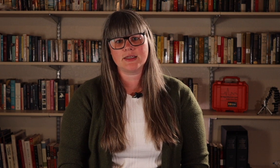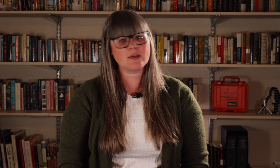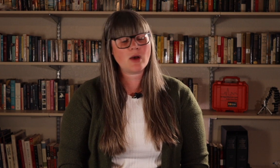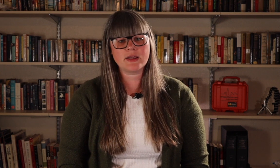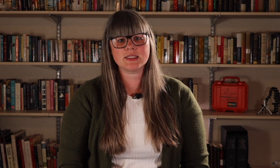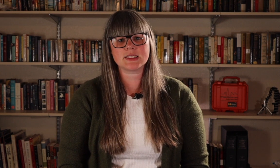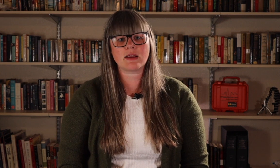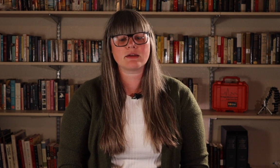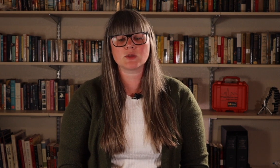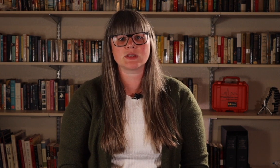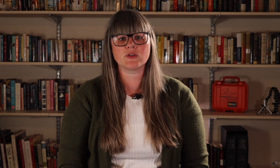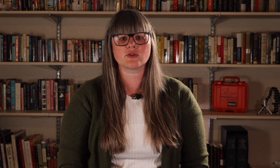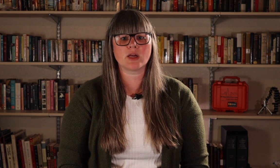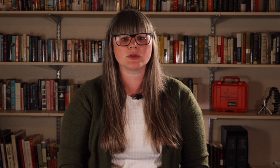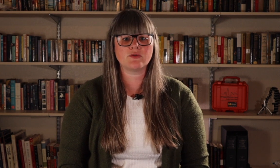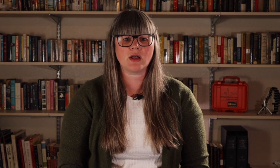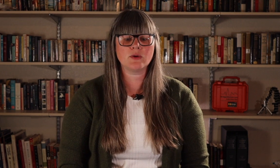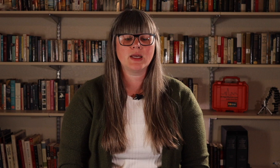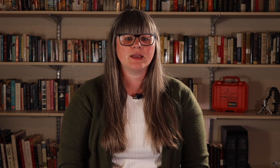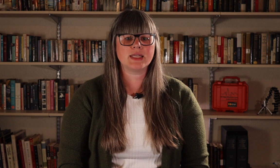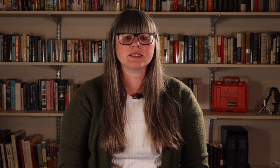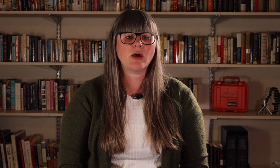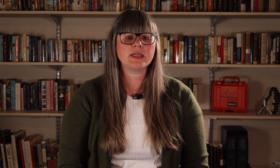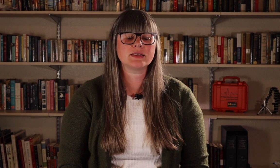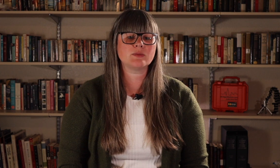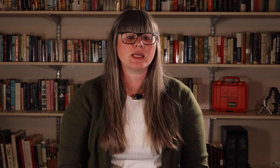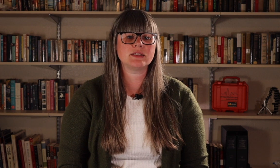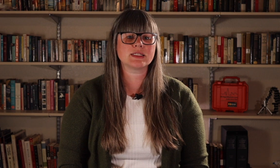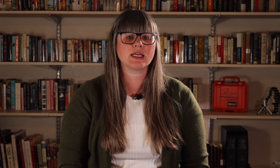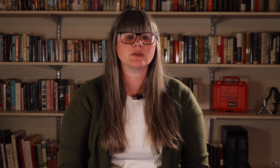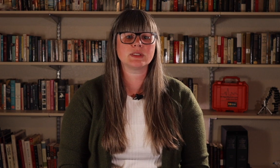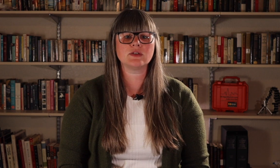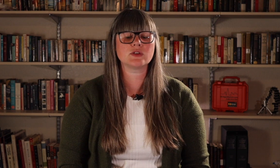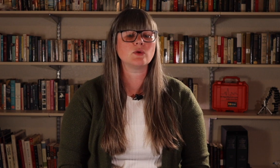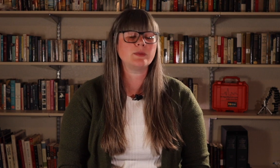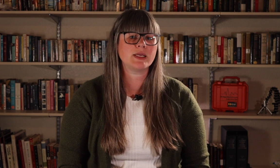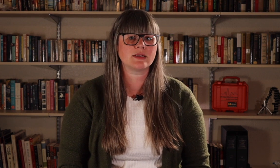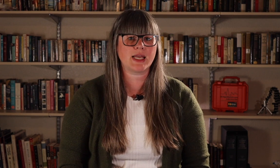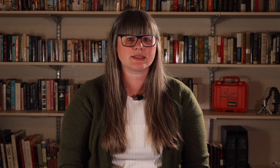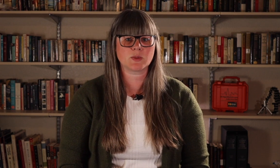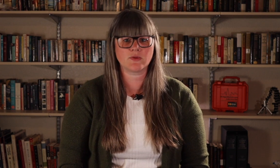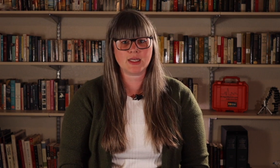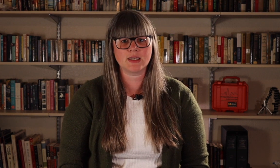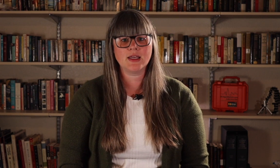Some audiences seek out specific describers to follow, and some audiences may decide to attend solely based on the access provided,